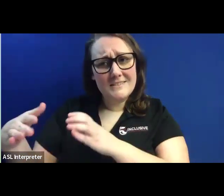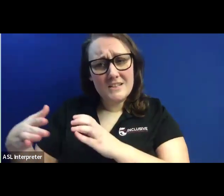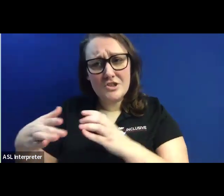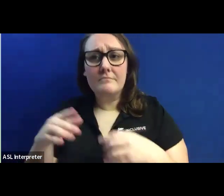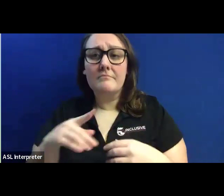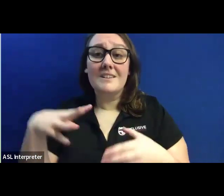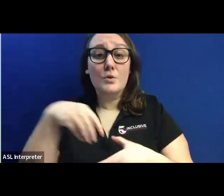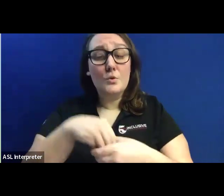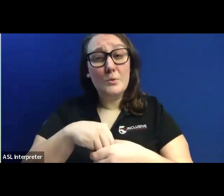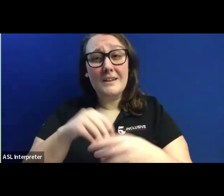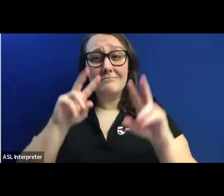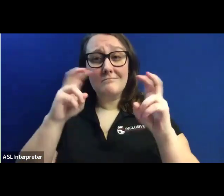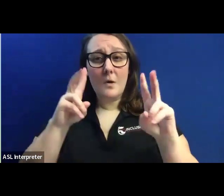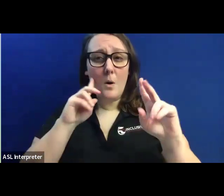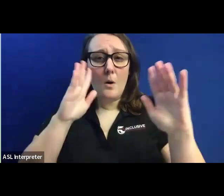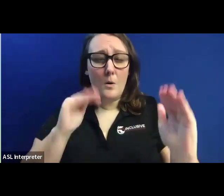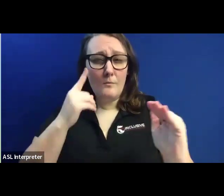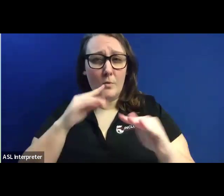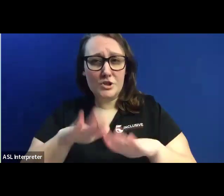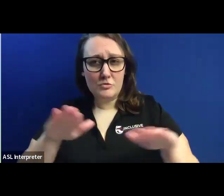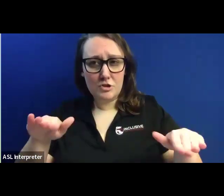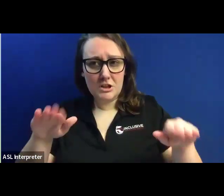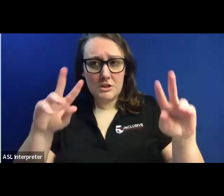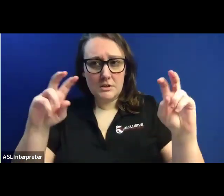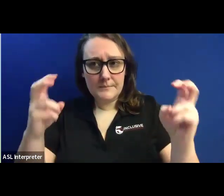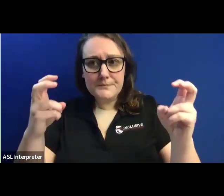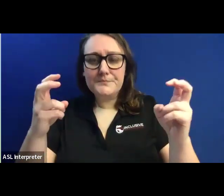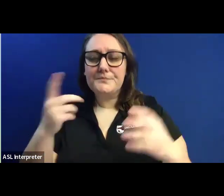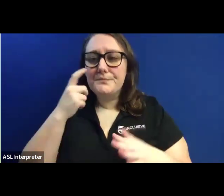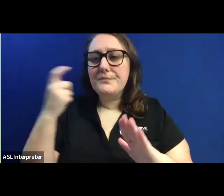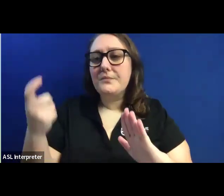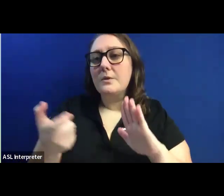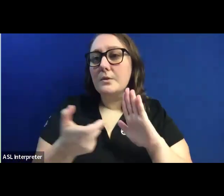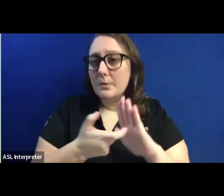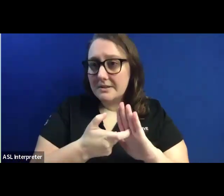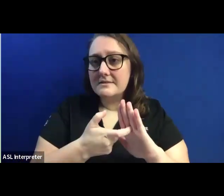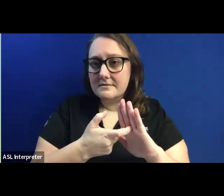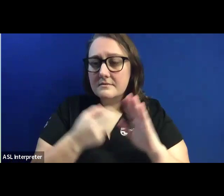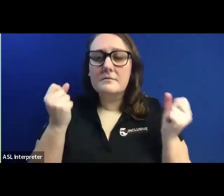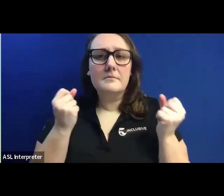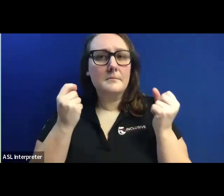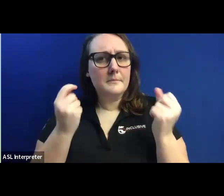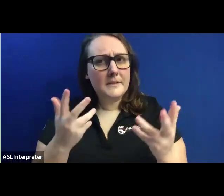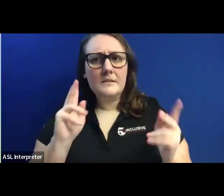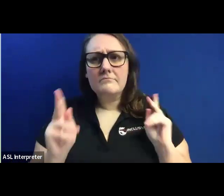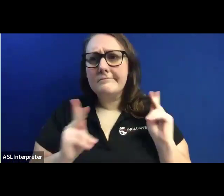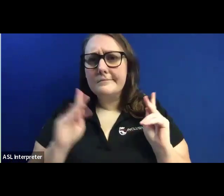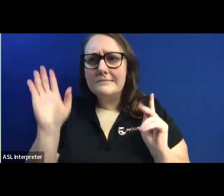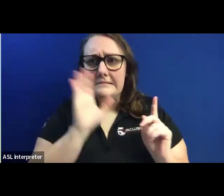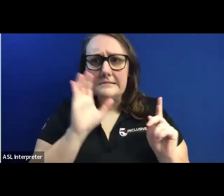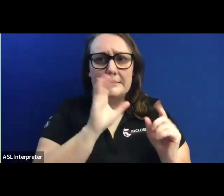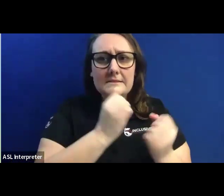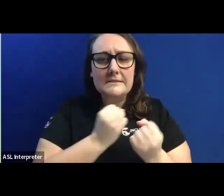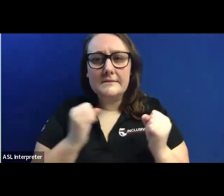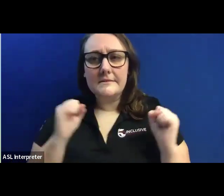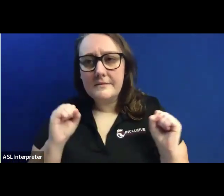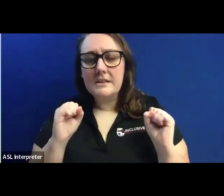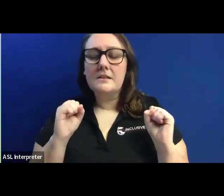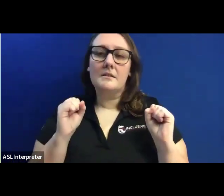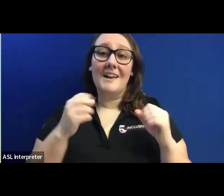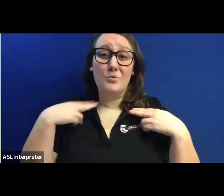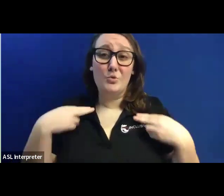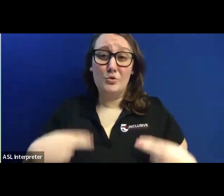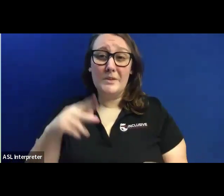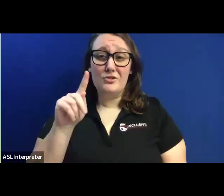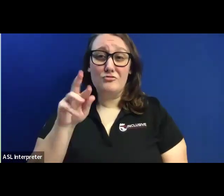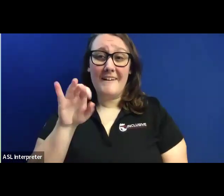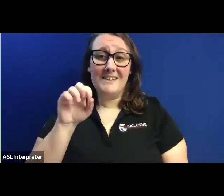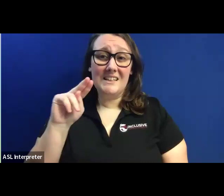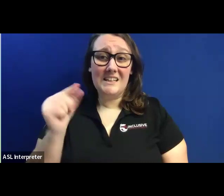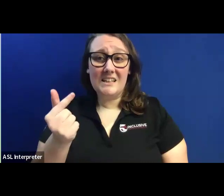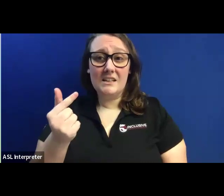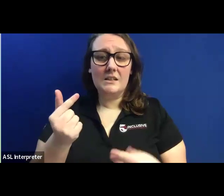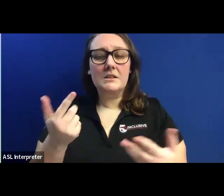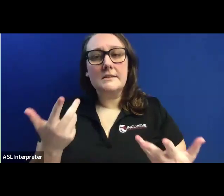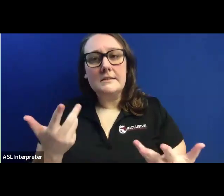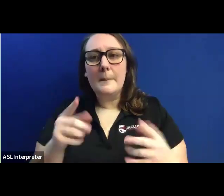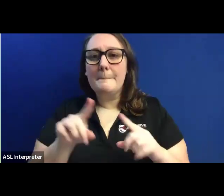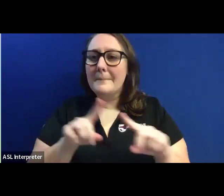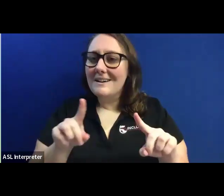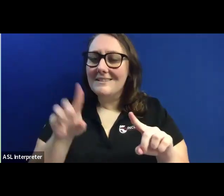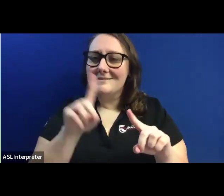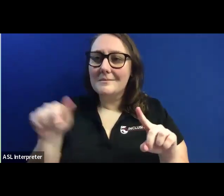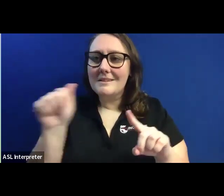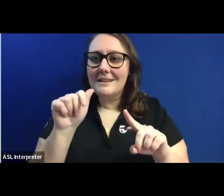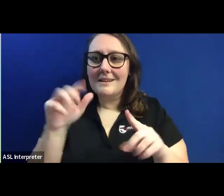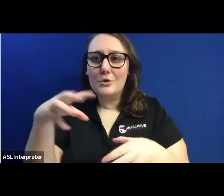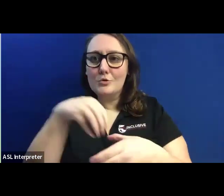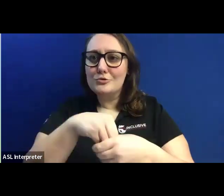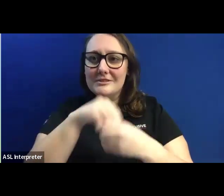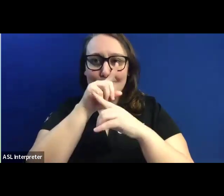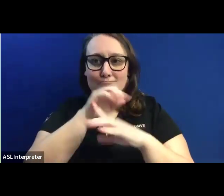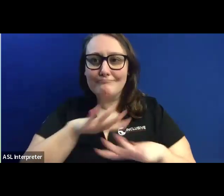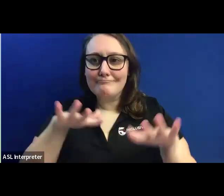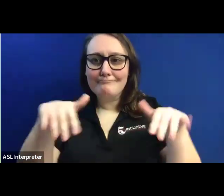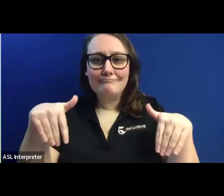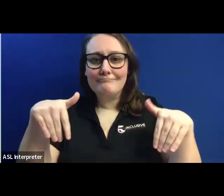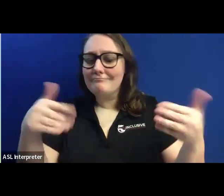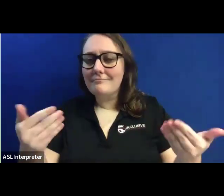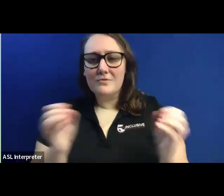And what I noticed then was that although our beneficiaries were asylum seekers, refugees, and human traffic victims, but the disability inclusion was a silent notion in the sense that we lacked the knowledge about them.